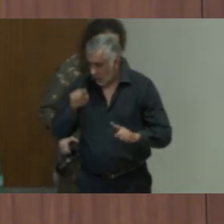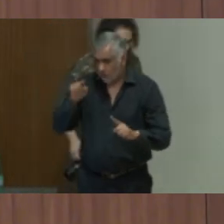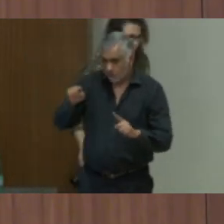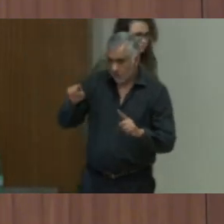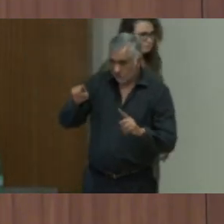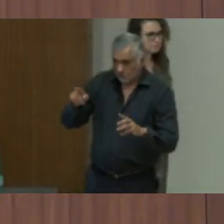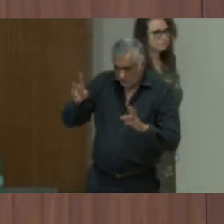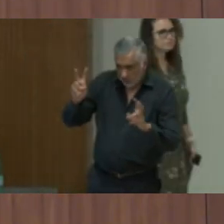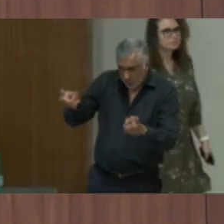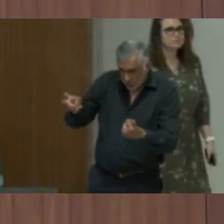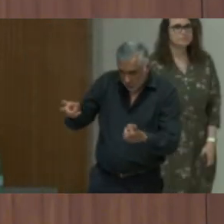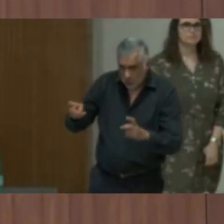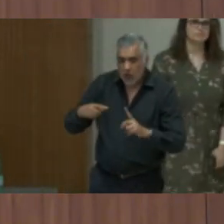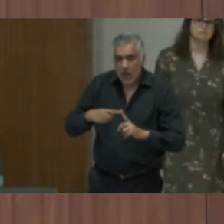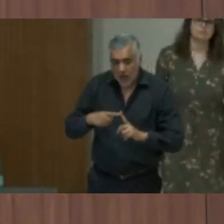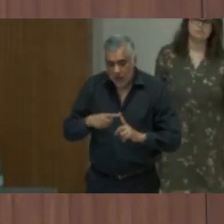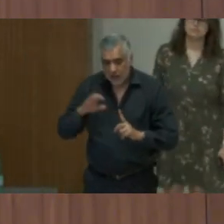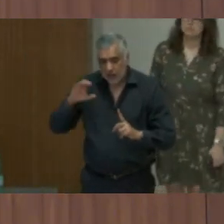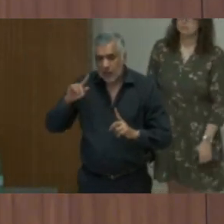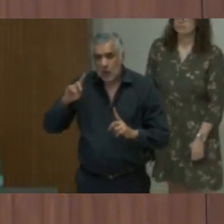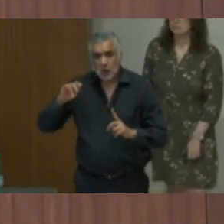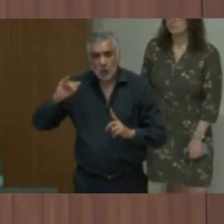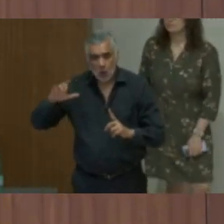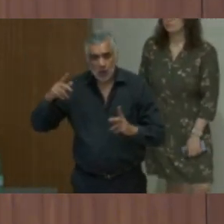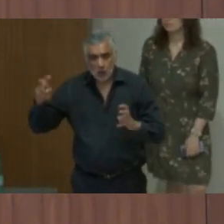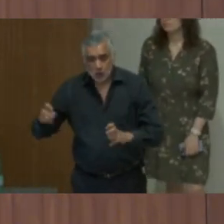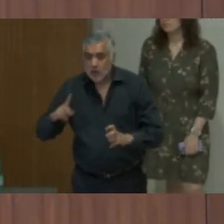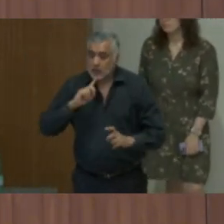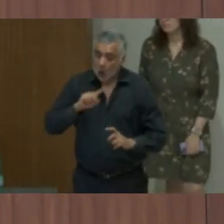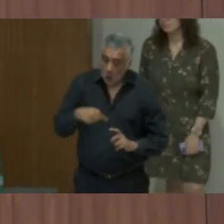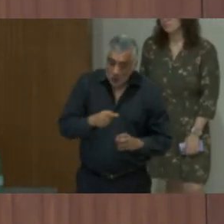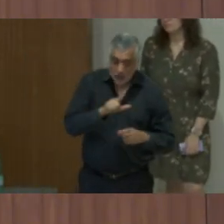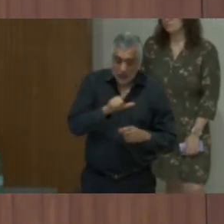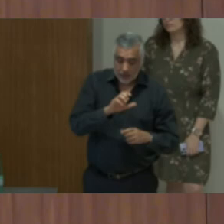And I agree that, as you say, it it's not only among the clergy, but among the laity.